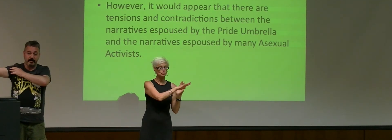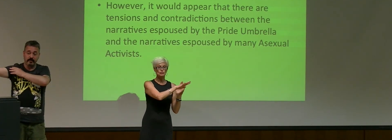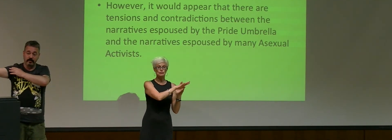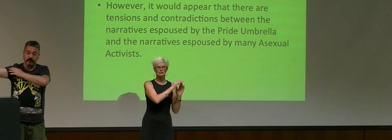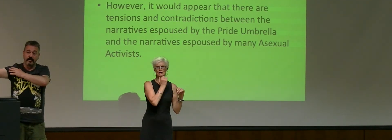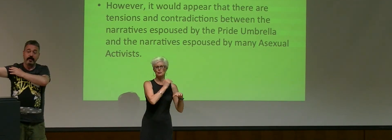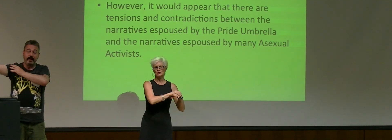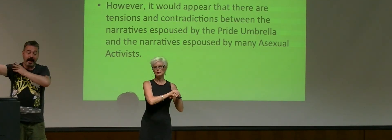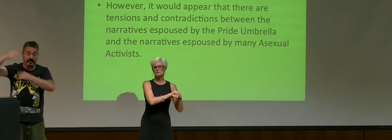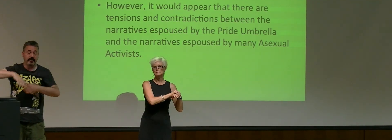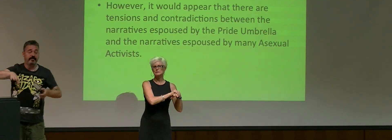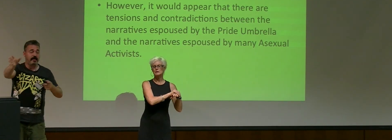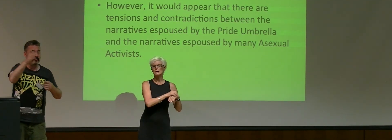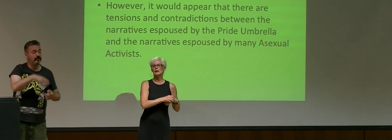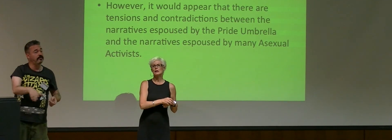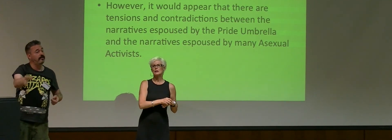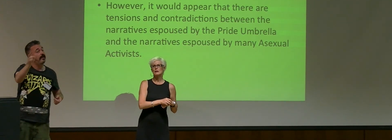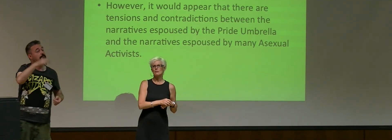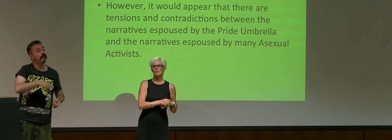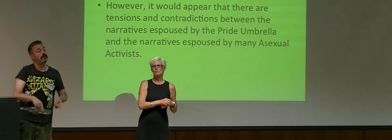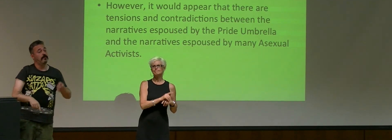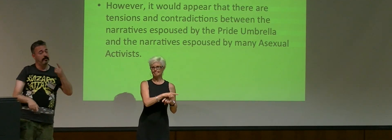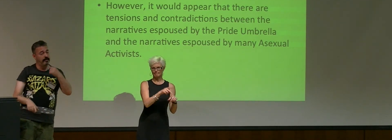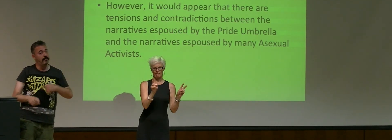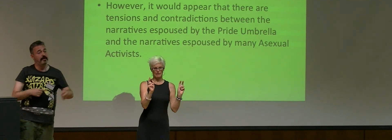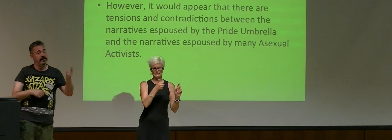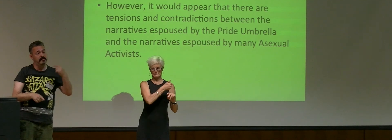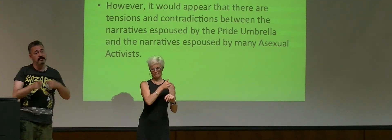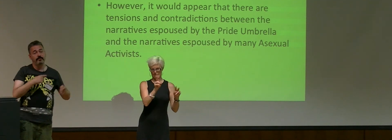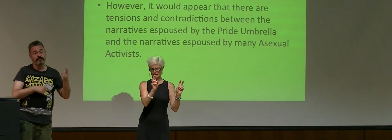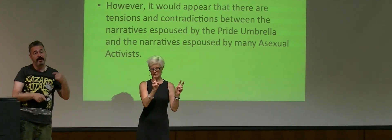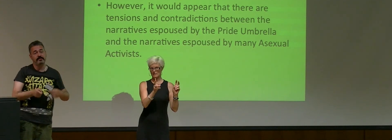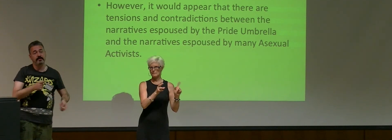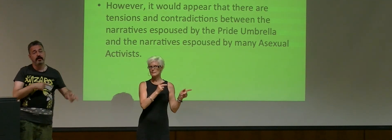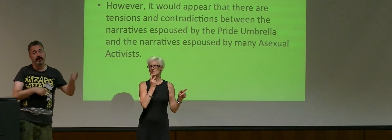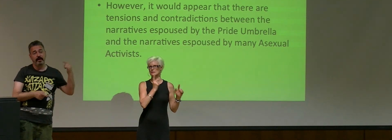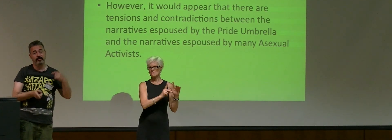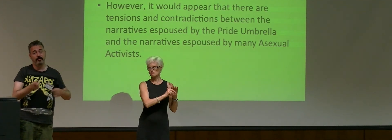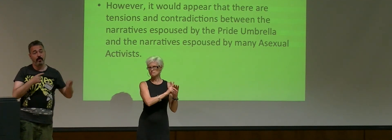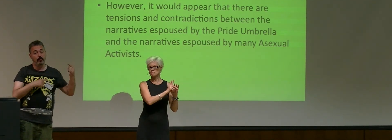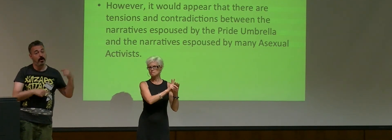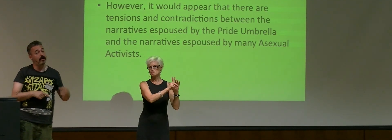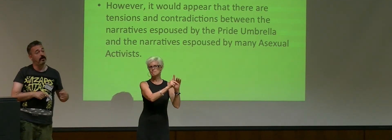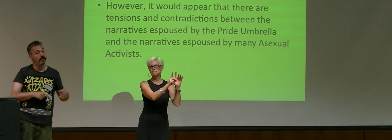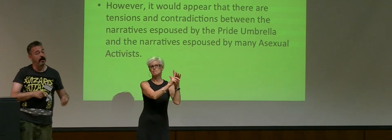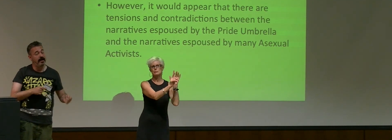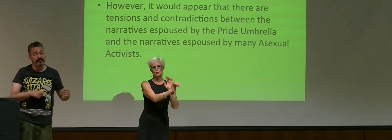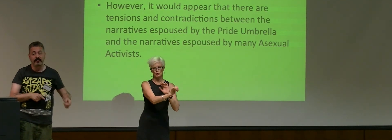Actually, that’s a theme that they’re beginning to see reflected in their own world.